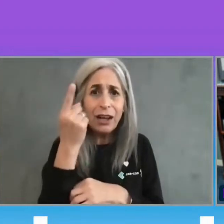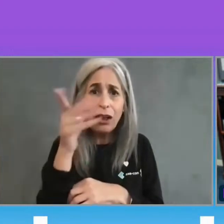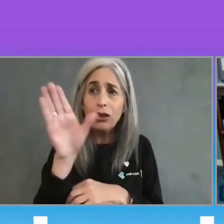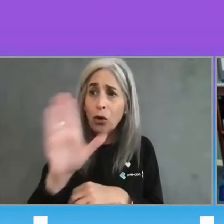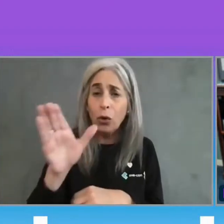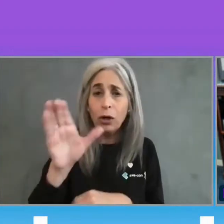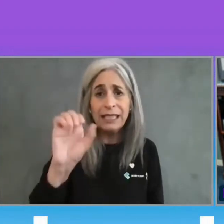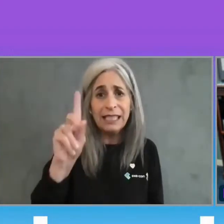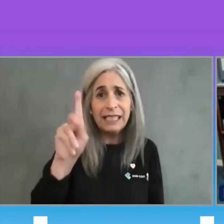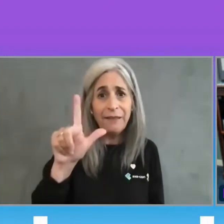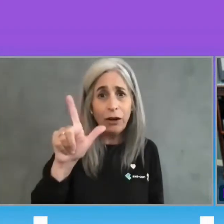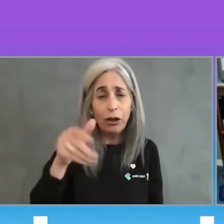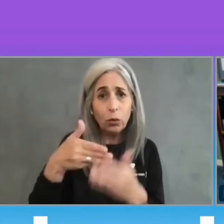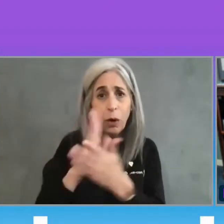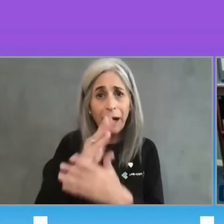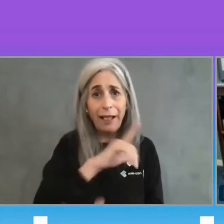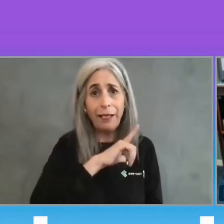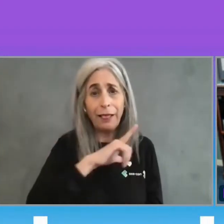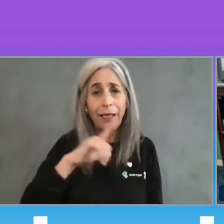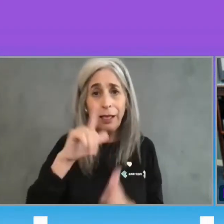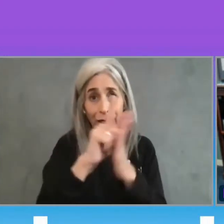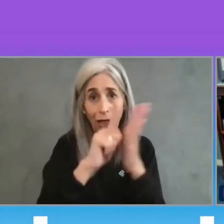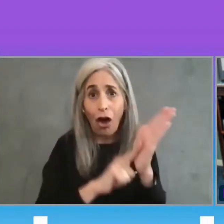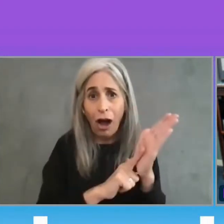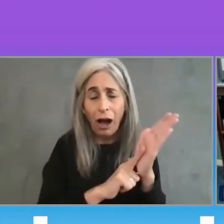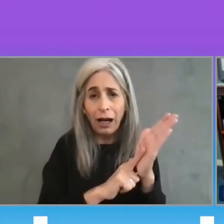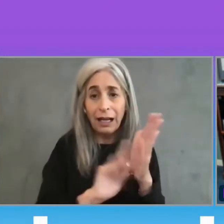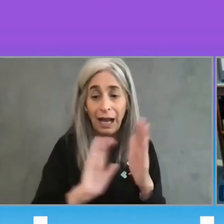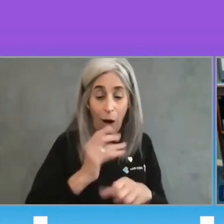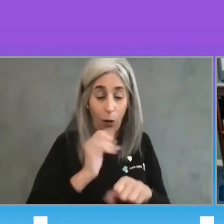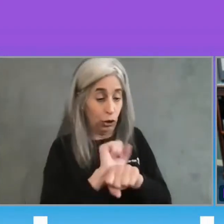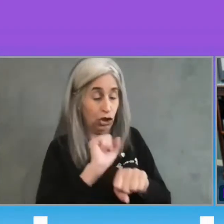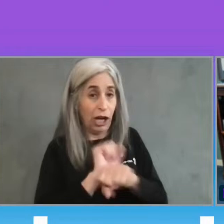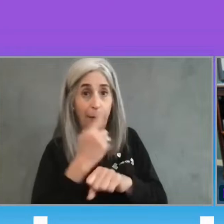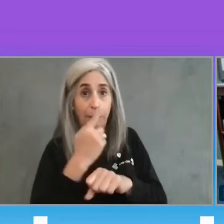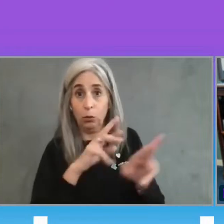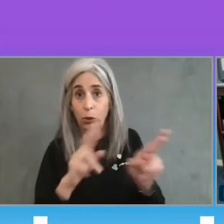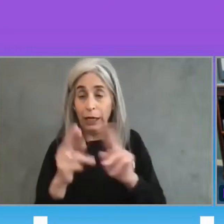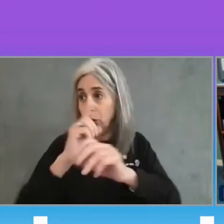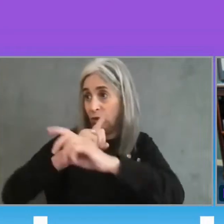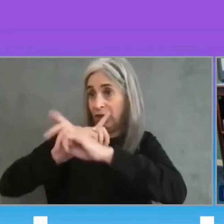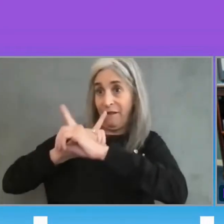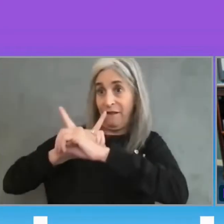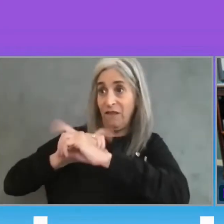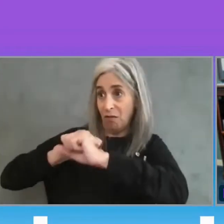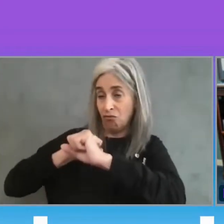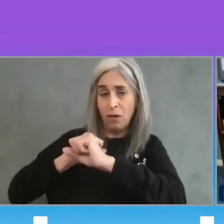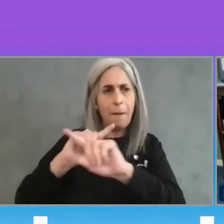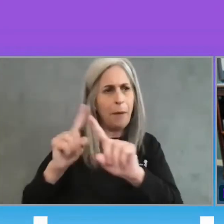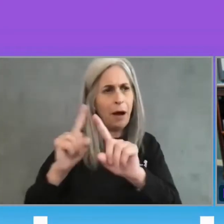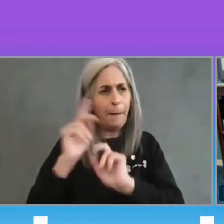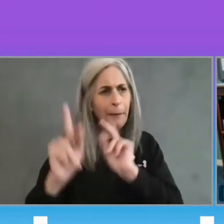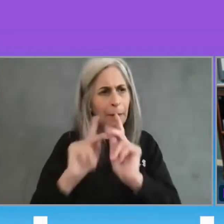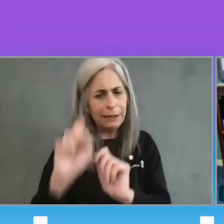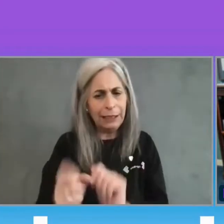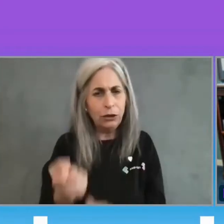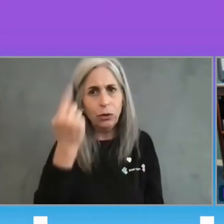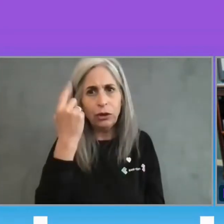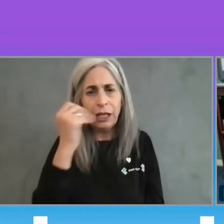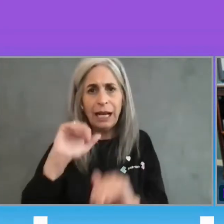rights. These are civil rights laws. And it's our job not only to be ready to defend, but also to make sure that people